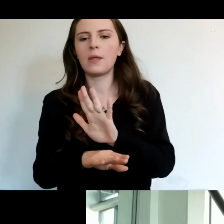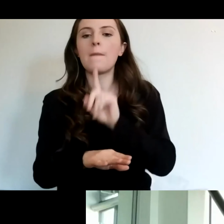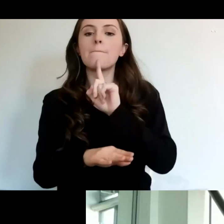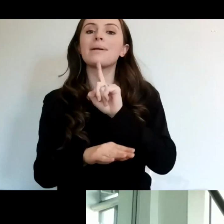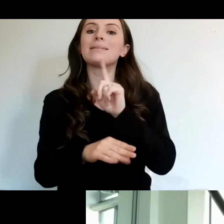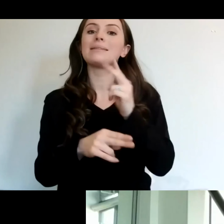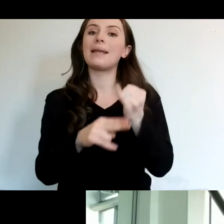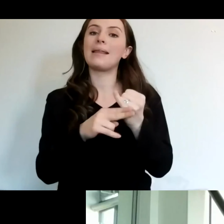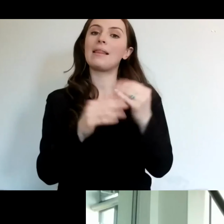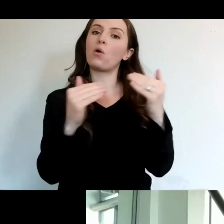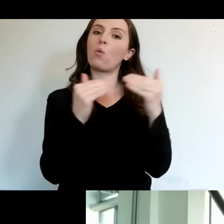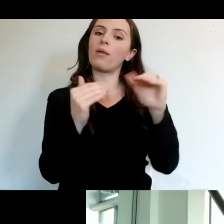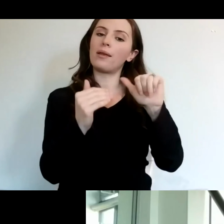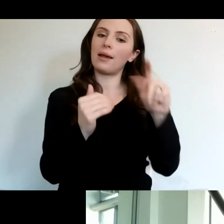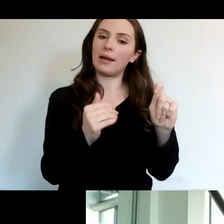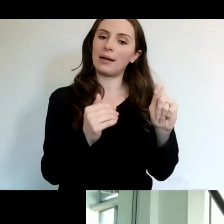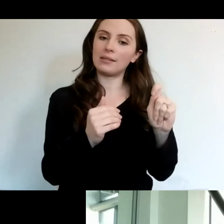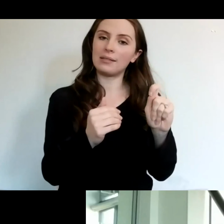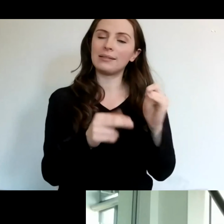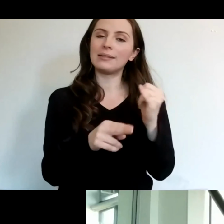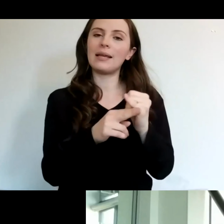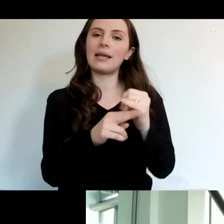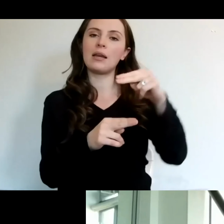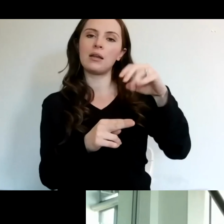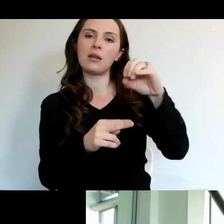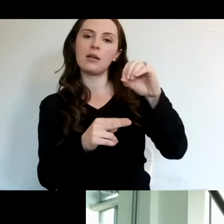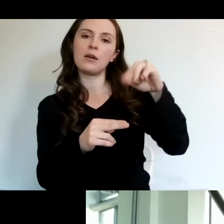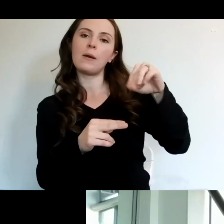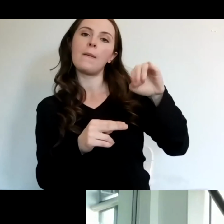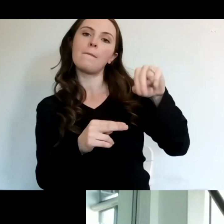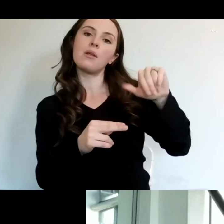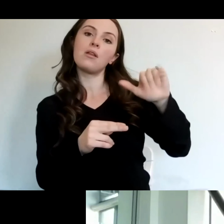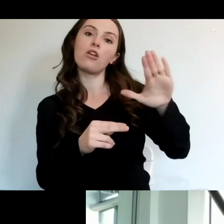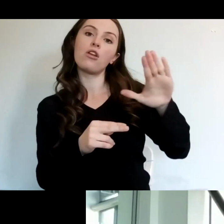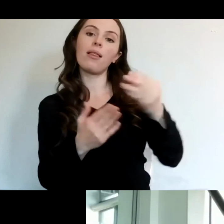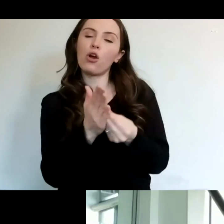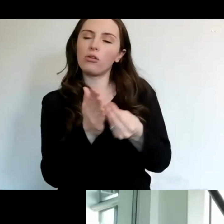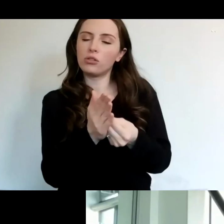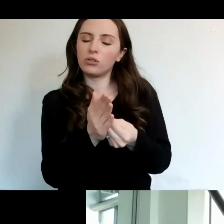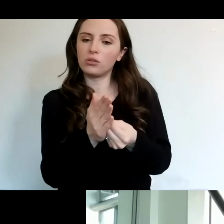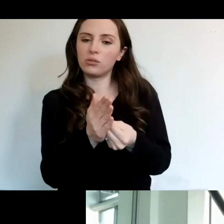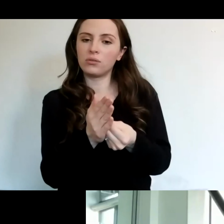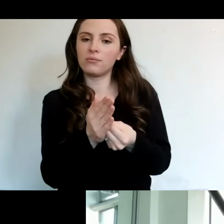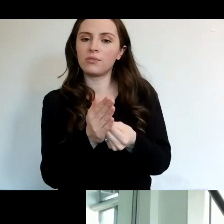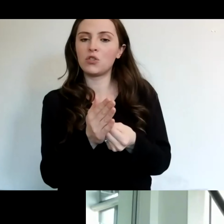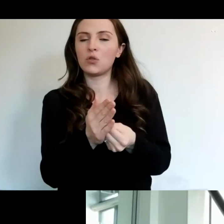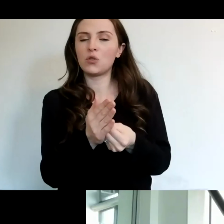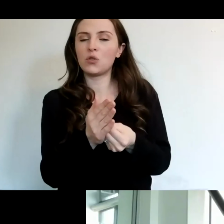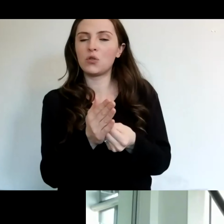it's under the nominal cost. So, for this really defining nominal costs is a bit hard.